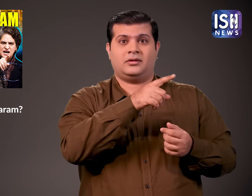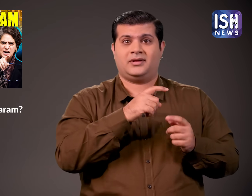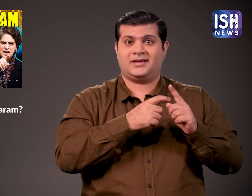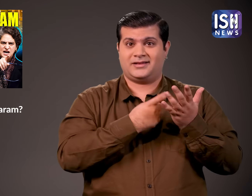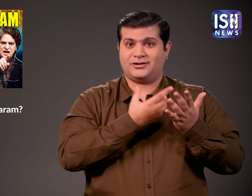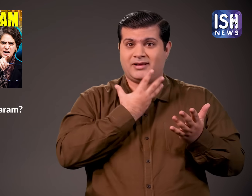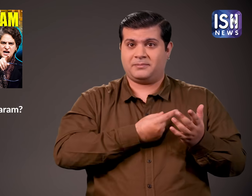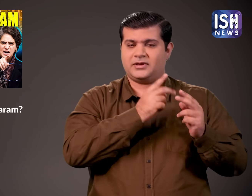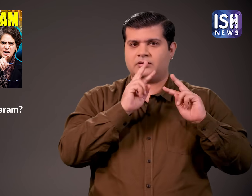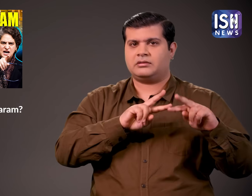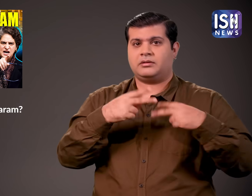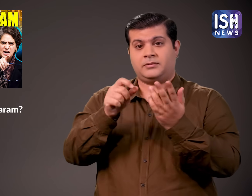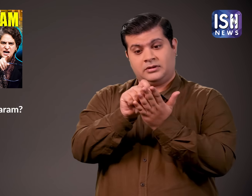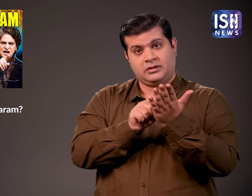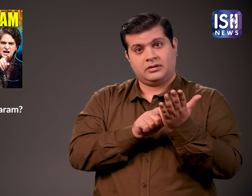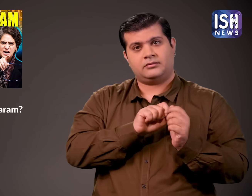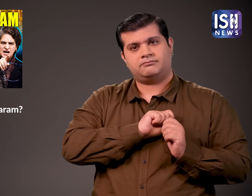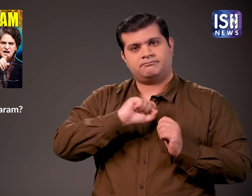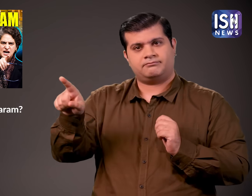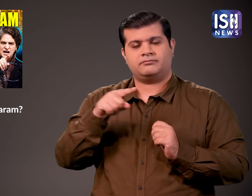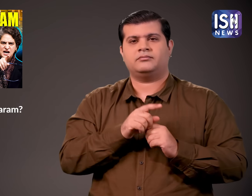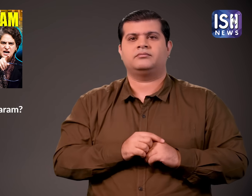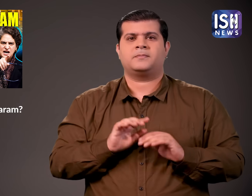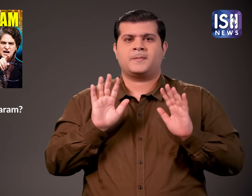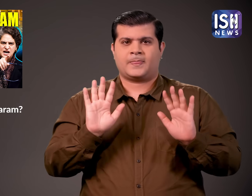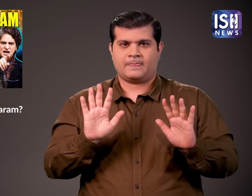Tagore replied in a letter saying